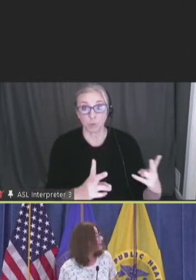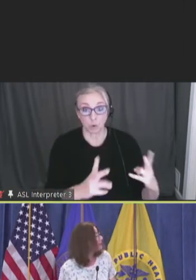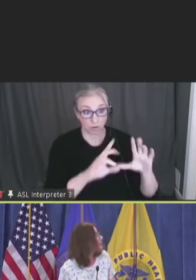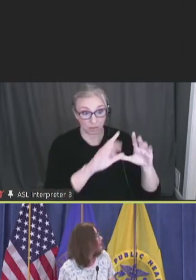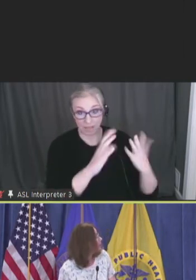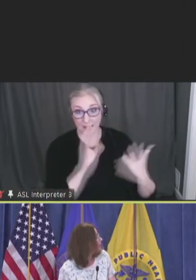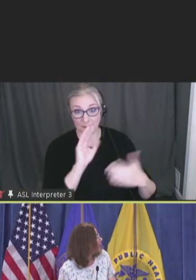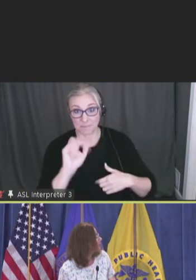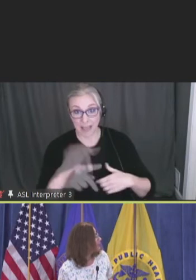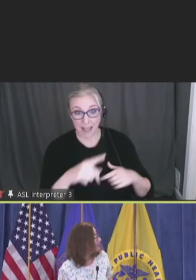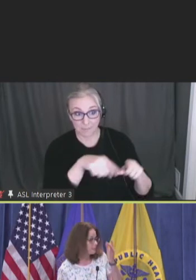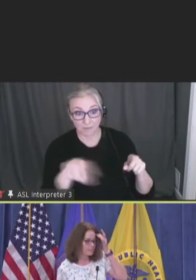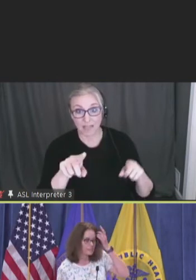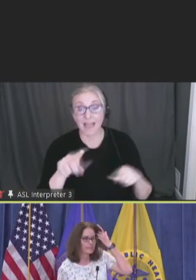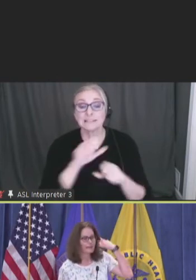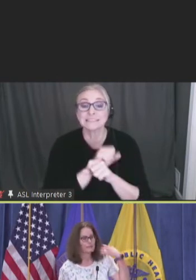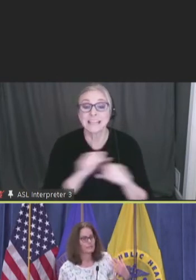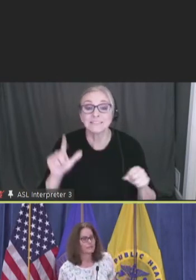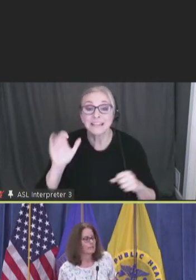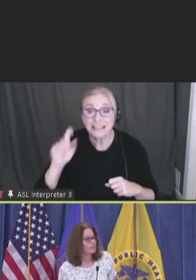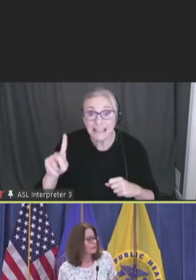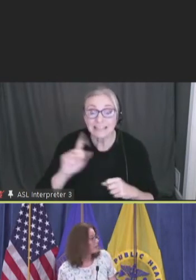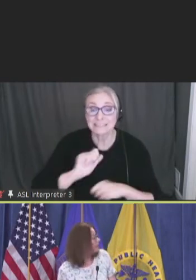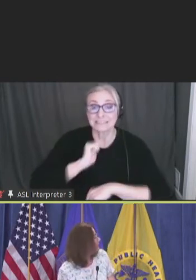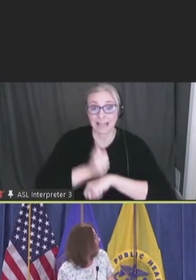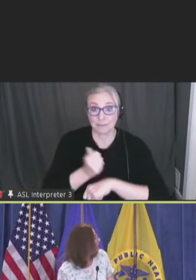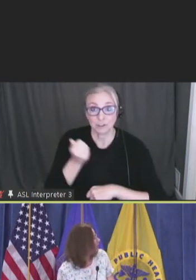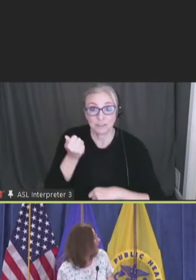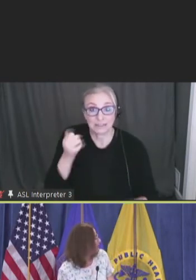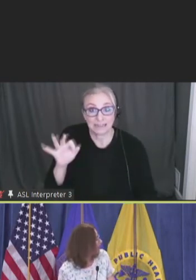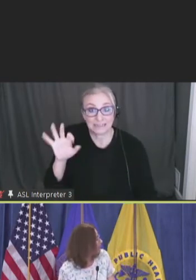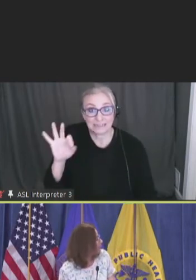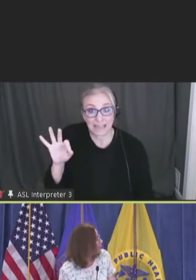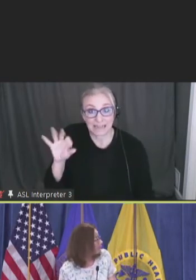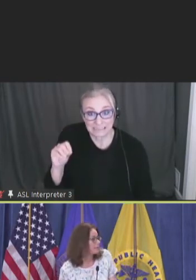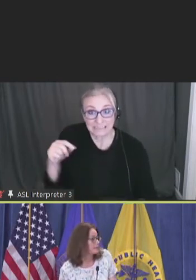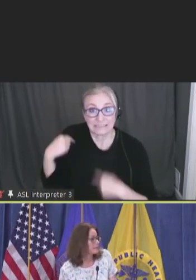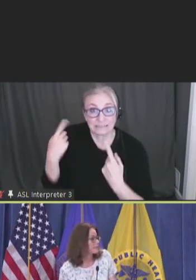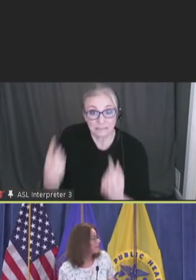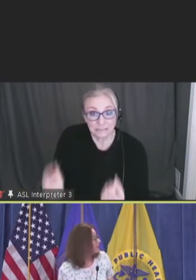And it's -- it was established in 1990 and is a collaboration between CDC.